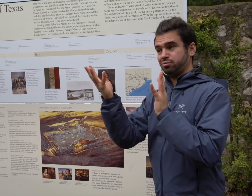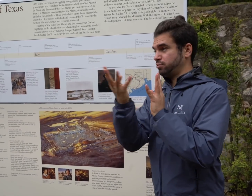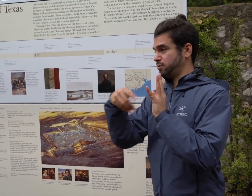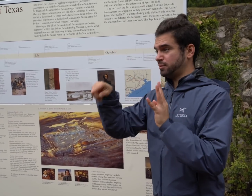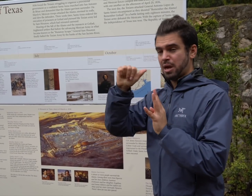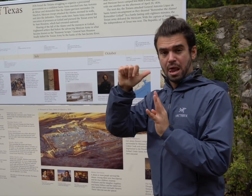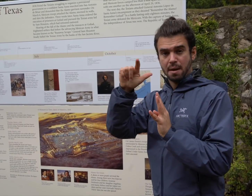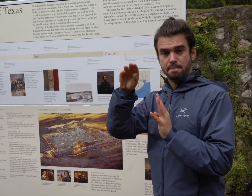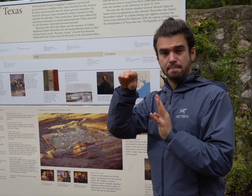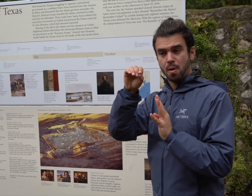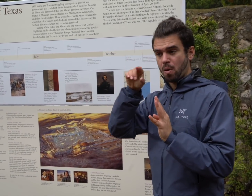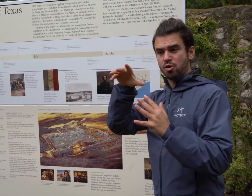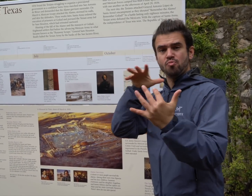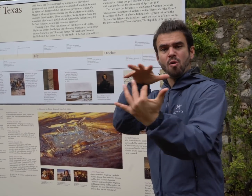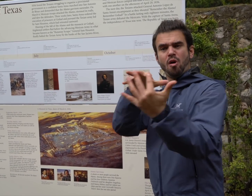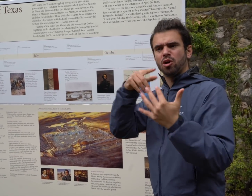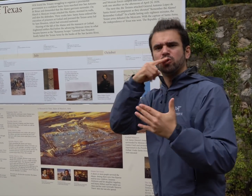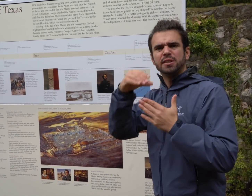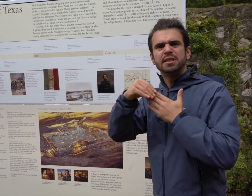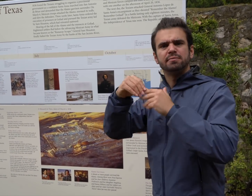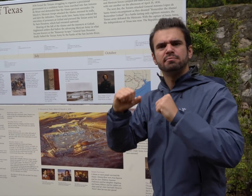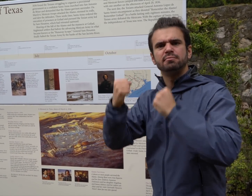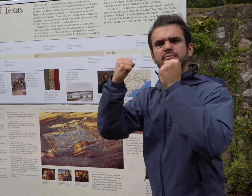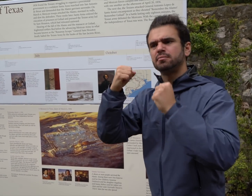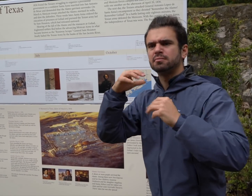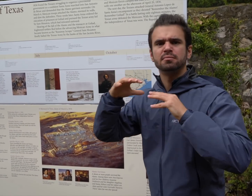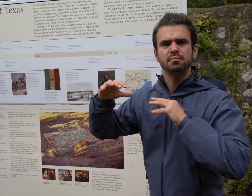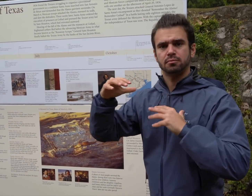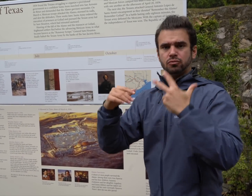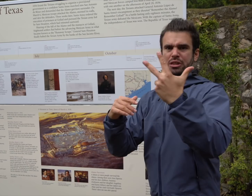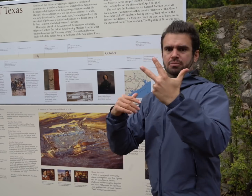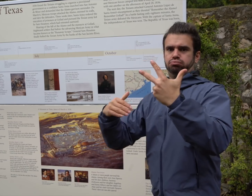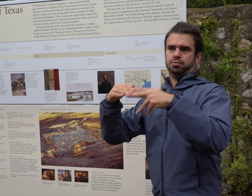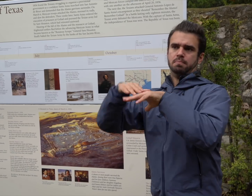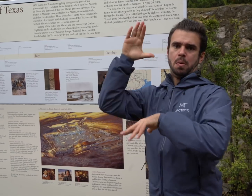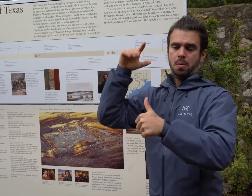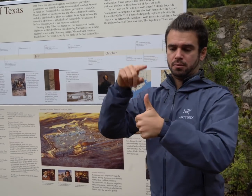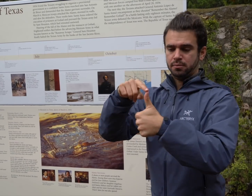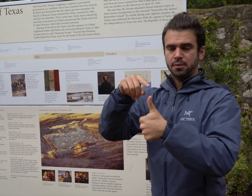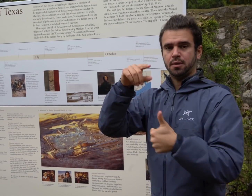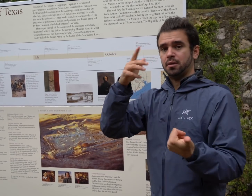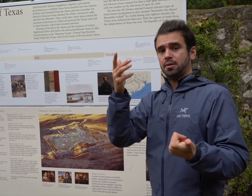In the Alamo battle, who were the leaders? There were three main leaders in the war.